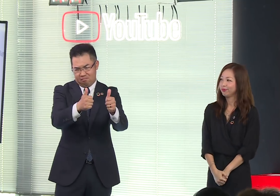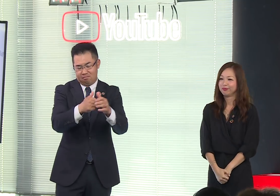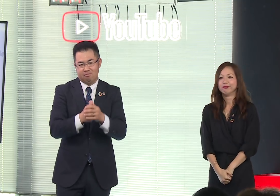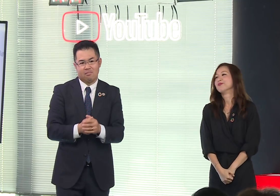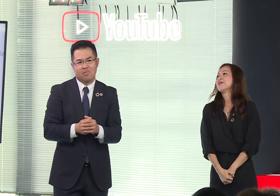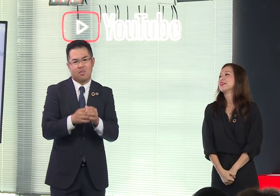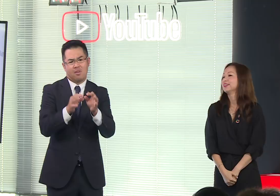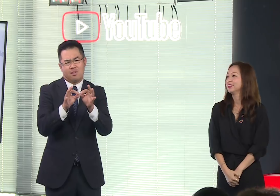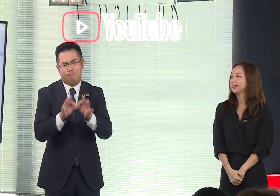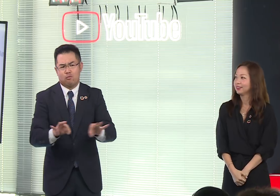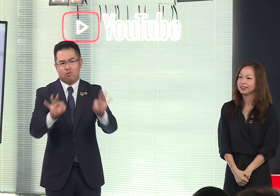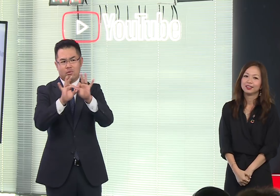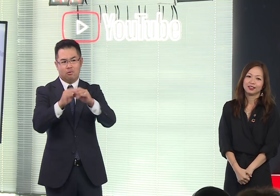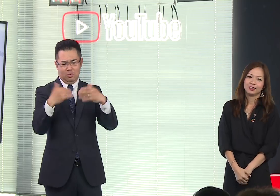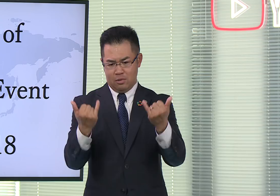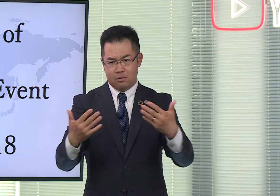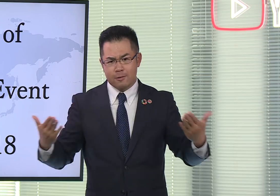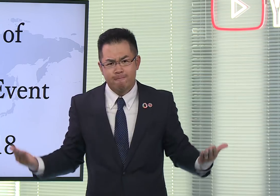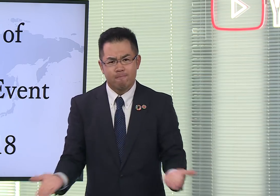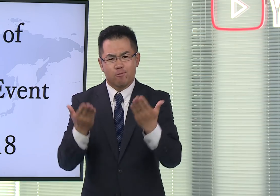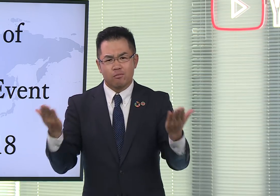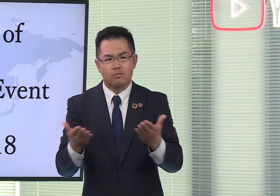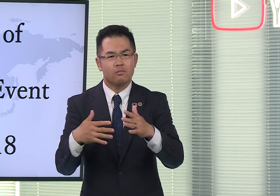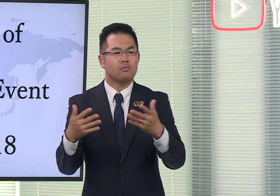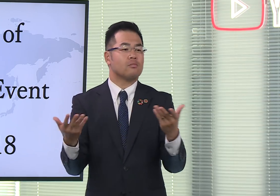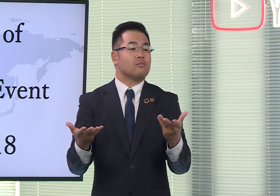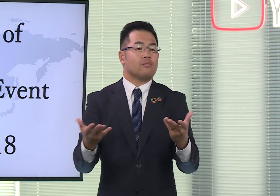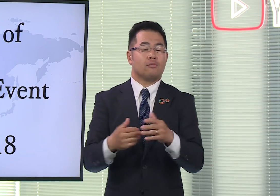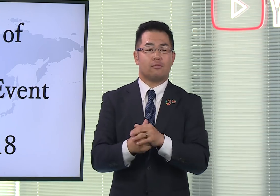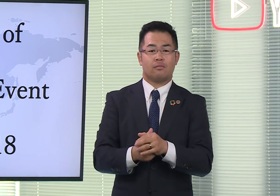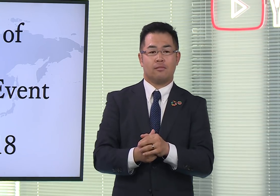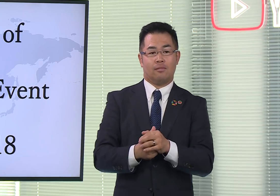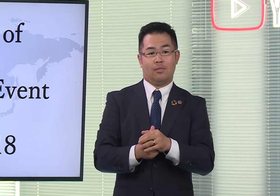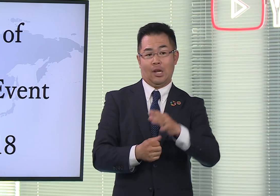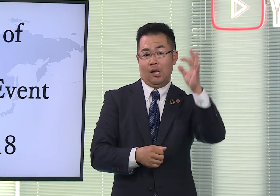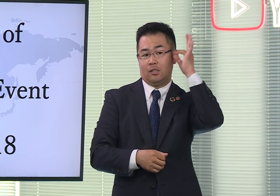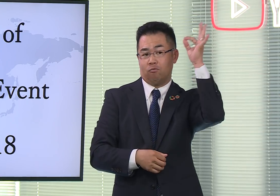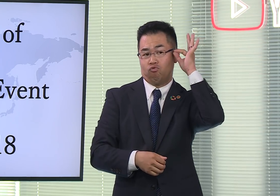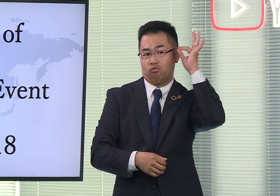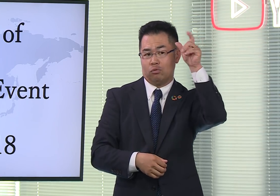for that. Now, my final question.